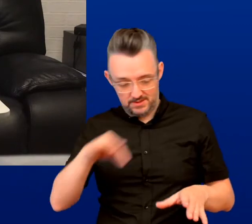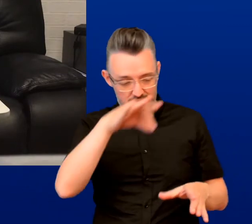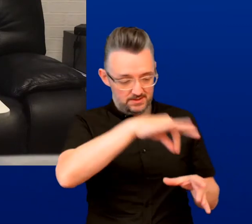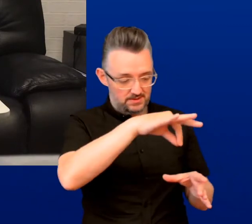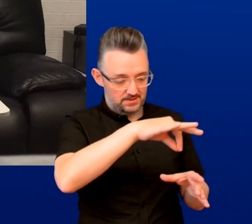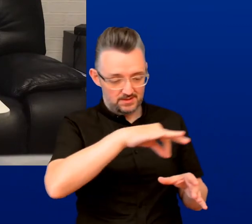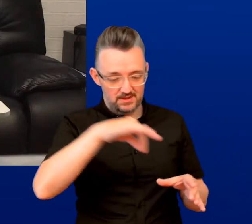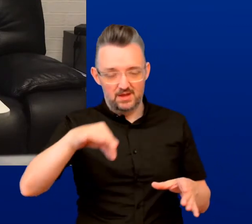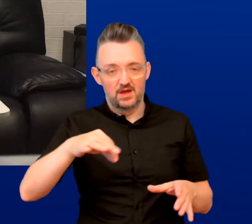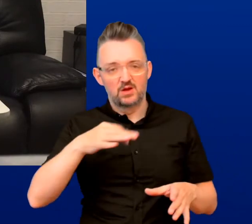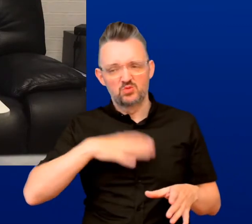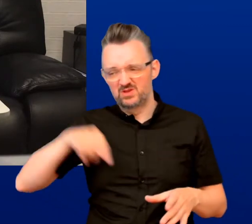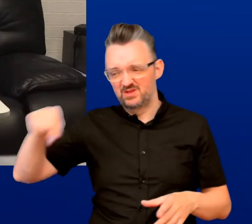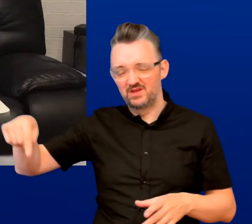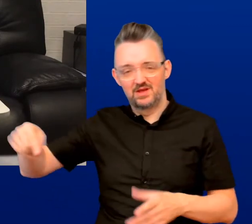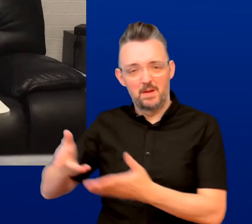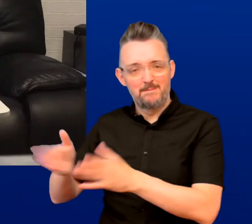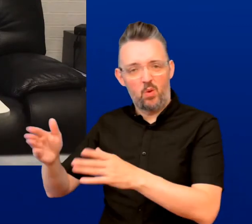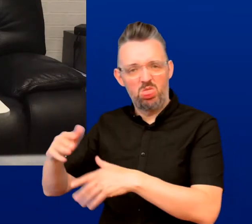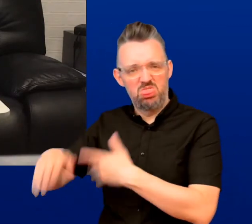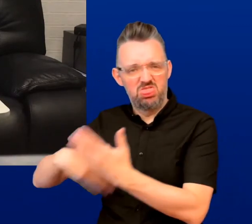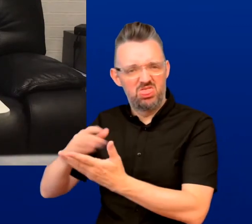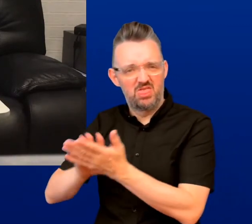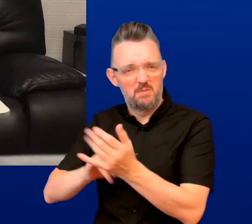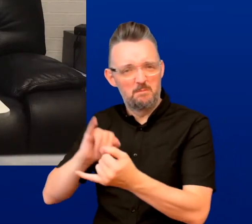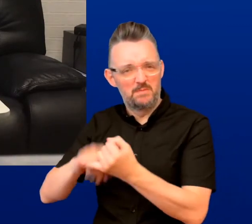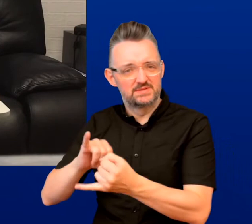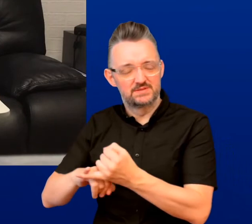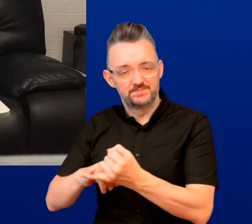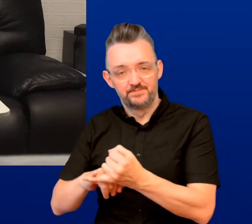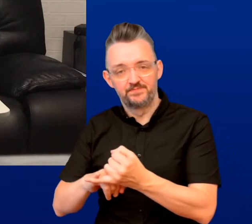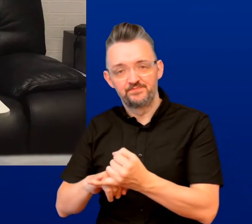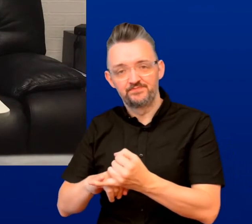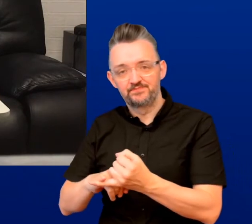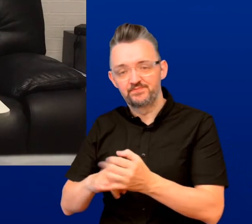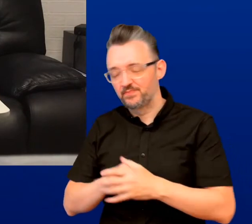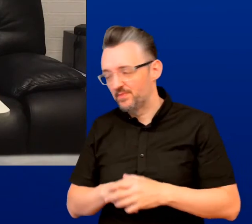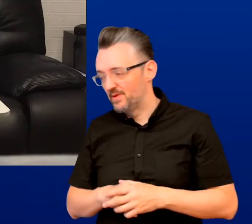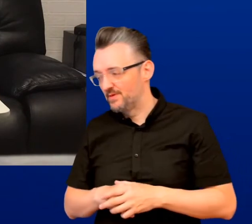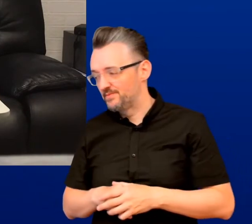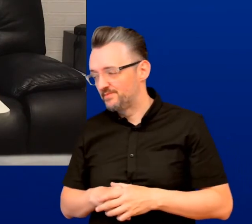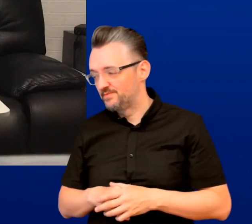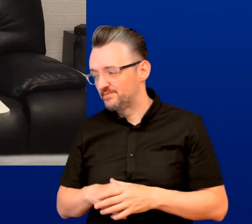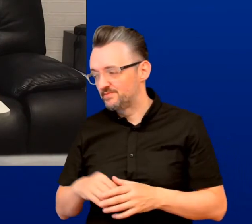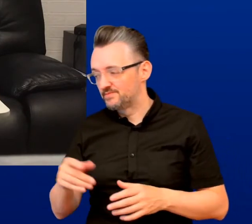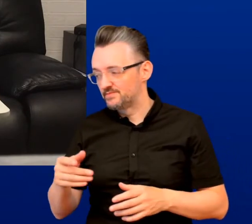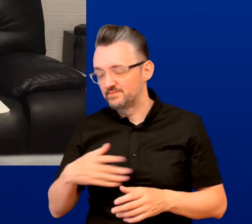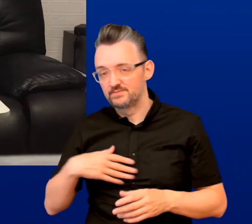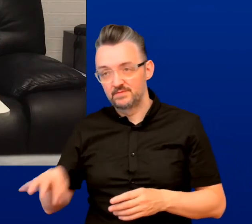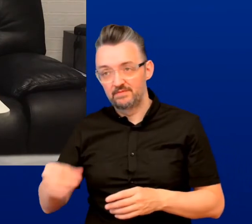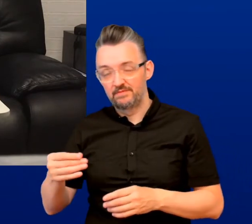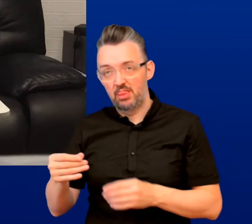gunging up all the bits of paper together. So, take what you feel to try and make sure it's one piece